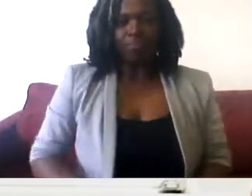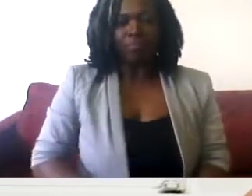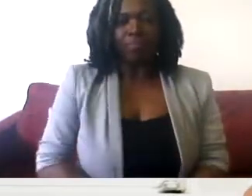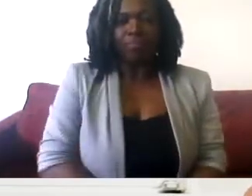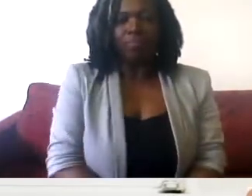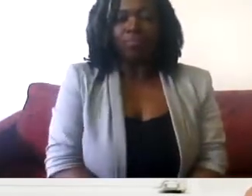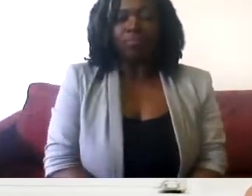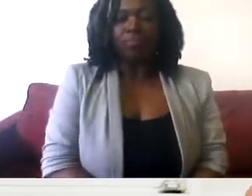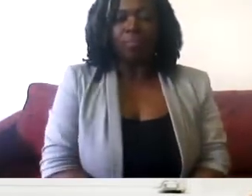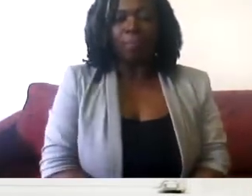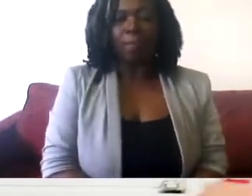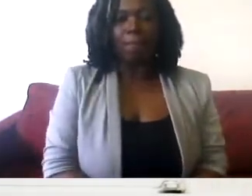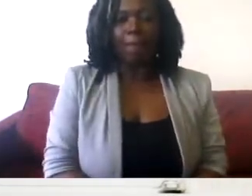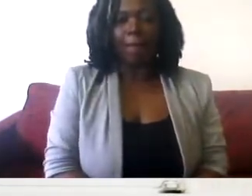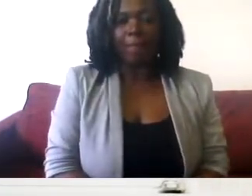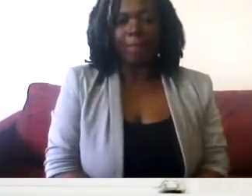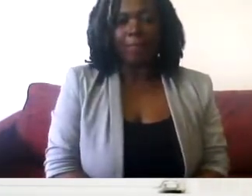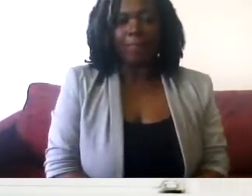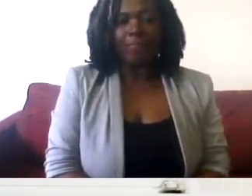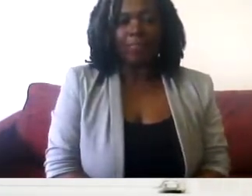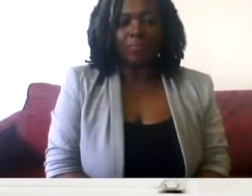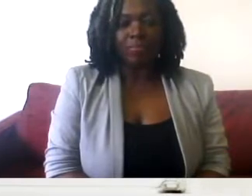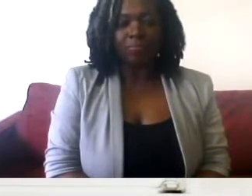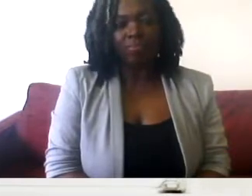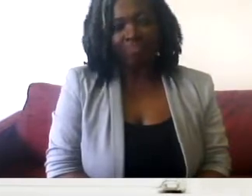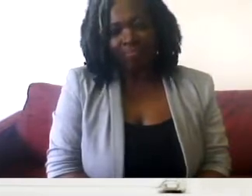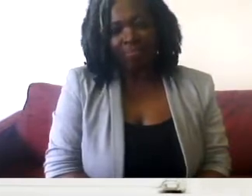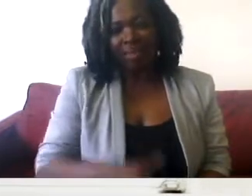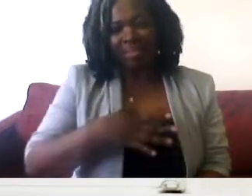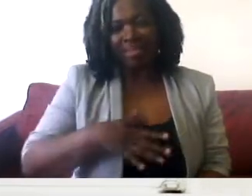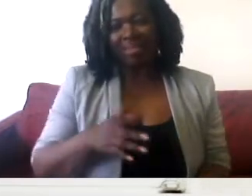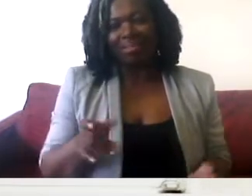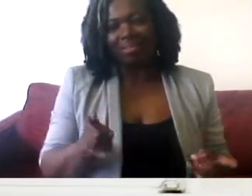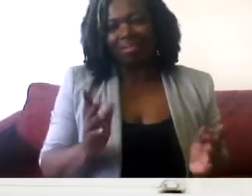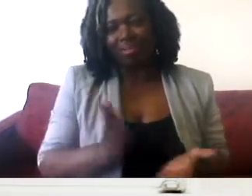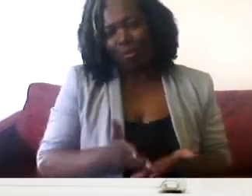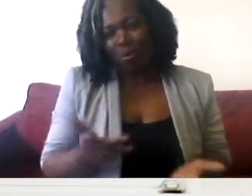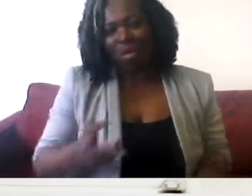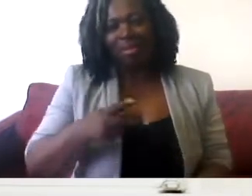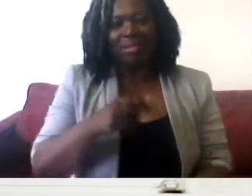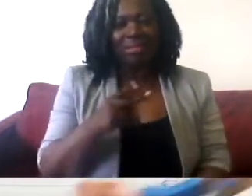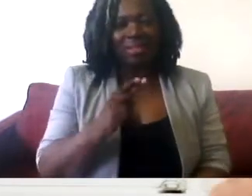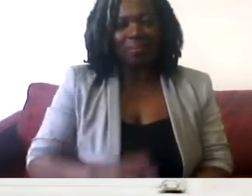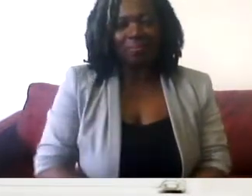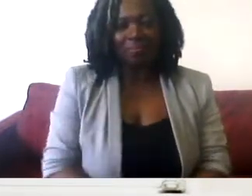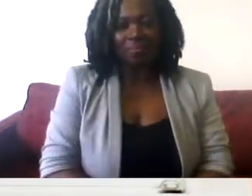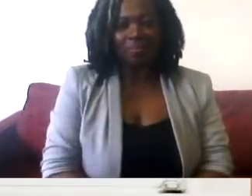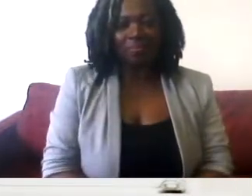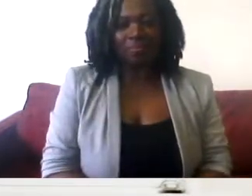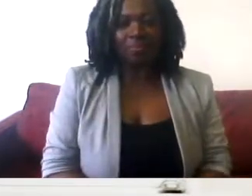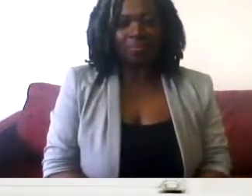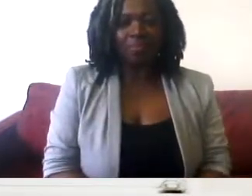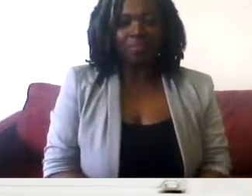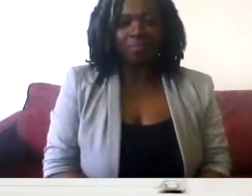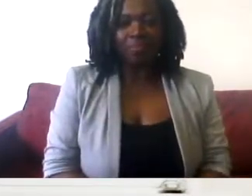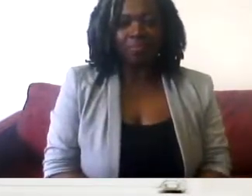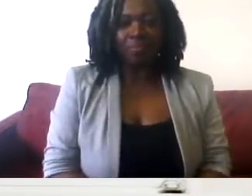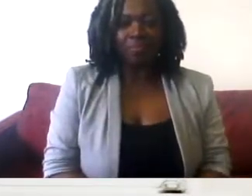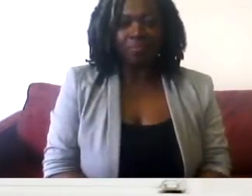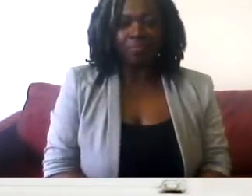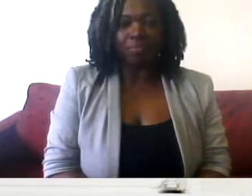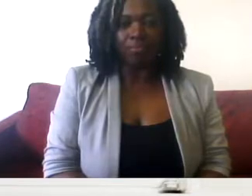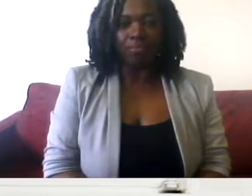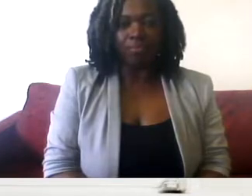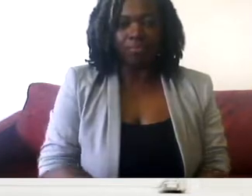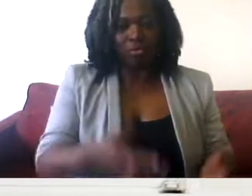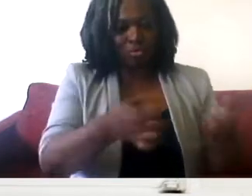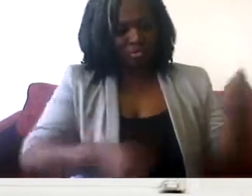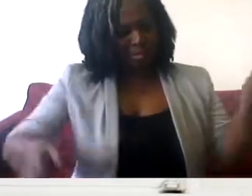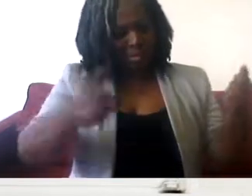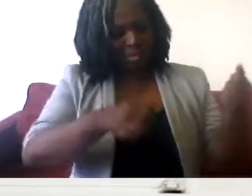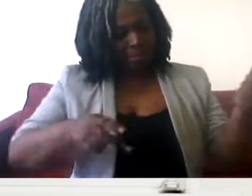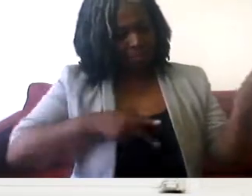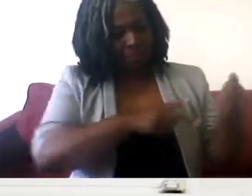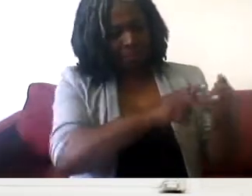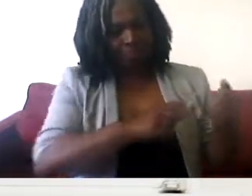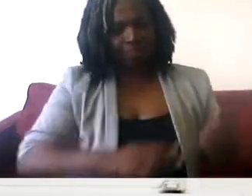of thickness. You will also need a pair